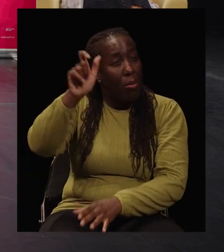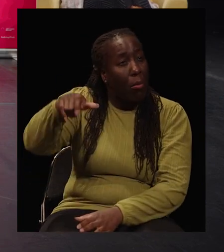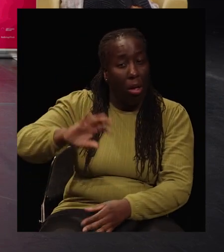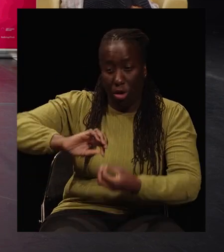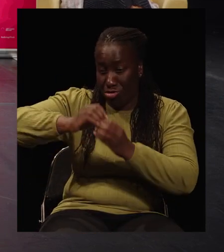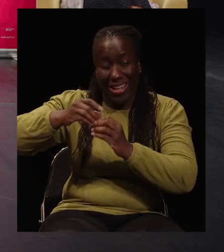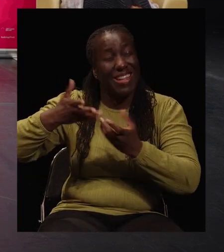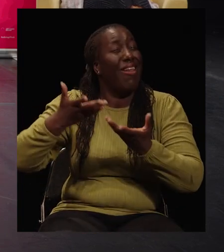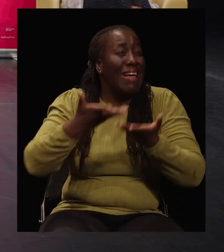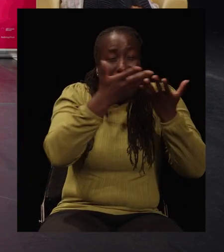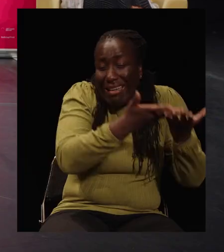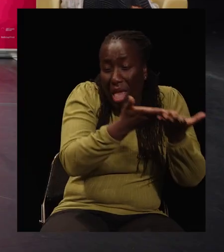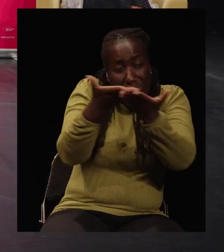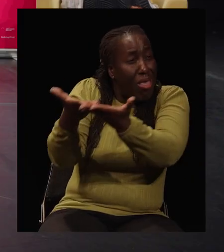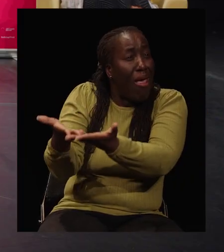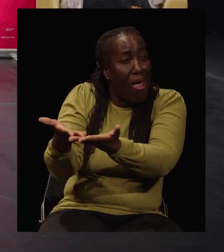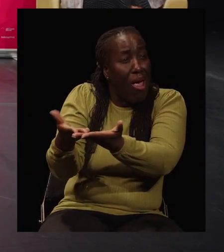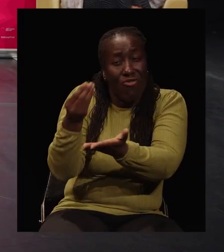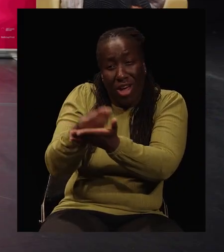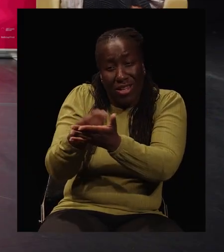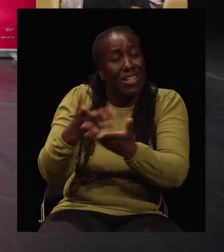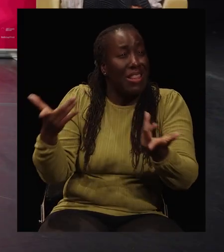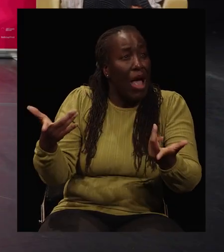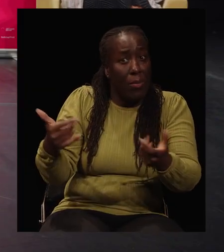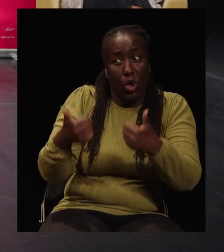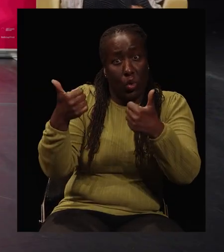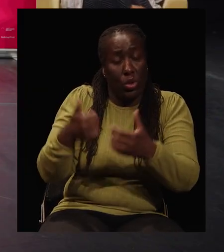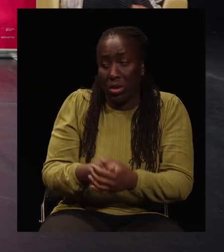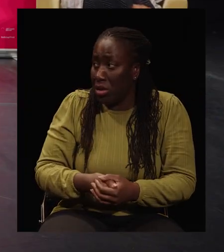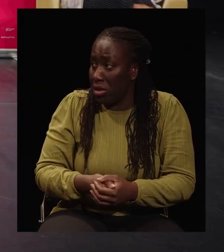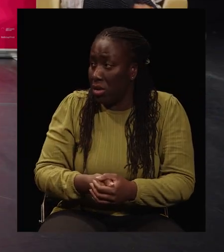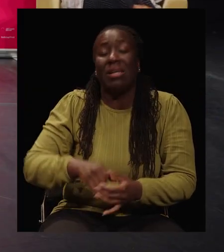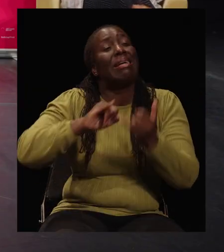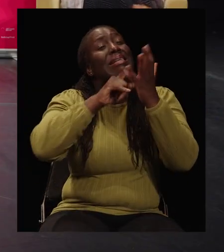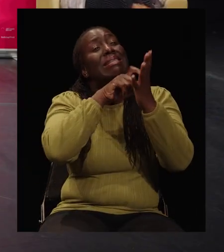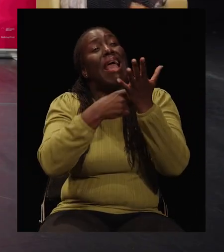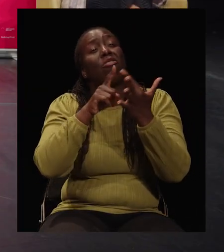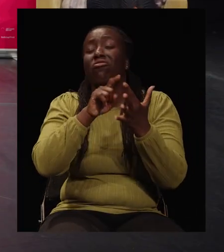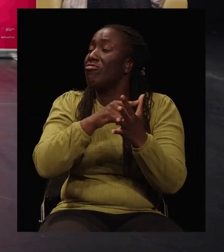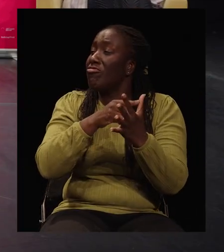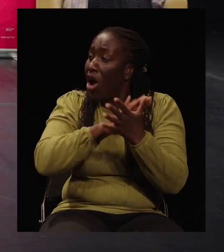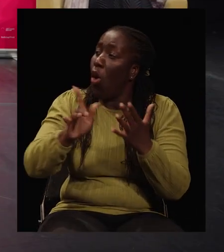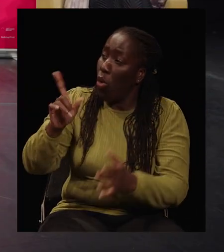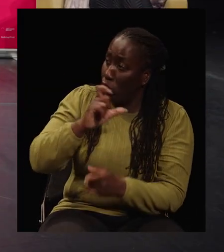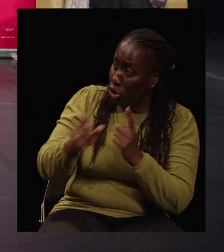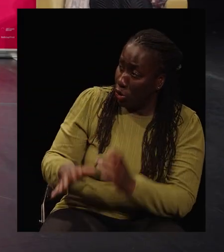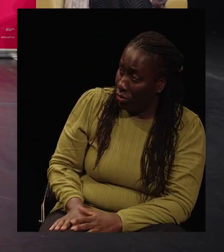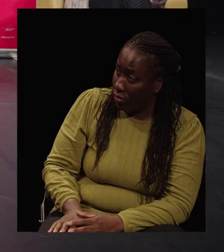the chance to really like get some traction, that's what I'd say 'cause- Sahra, what would you do with some of that money, if you were a candidate?